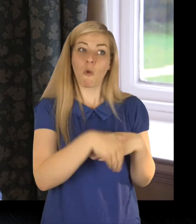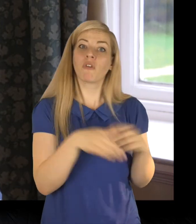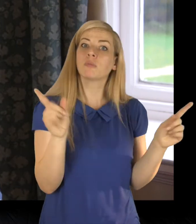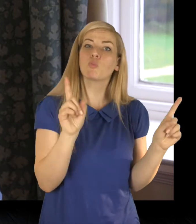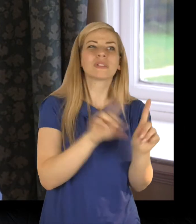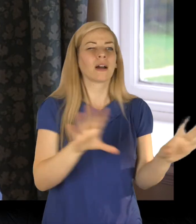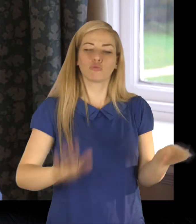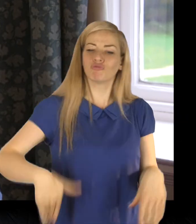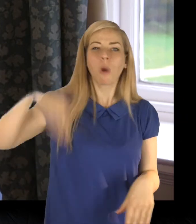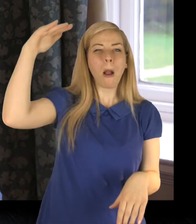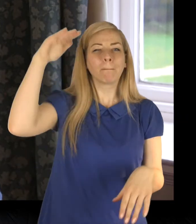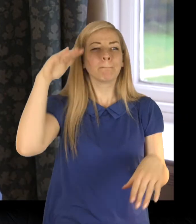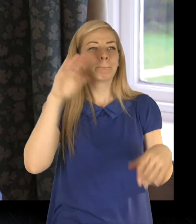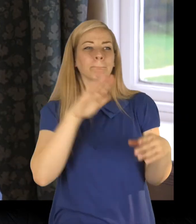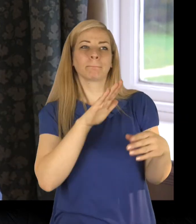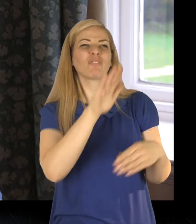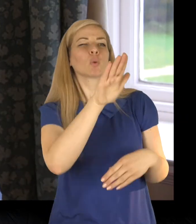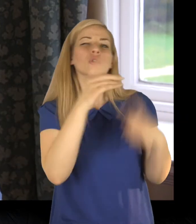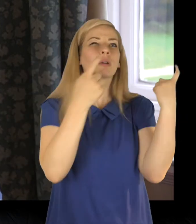growing up and thinking about the future?